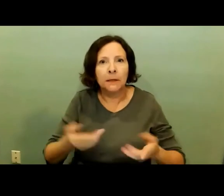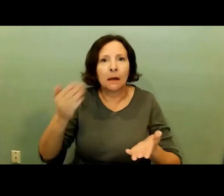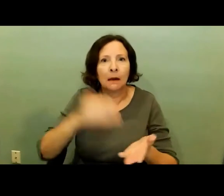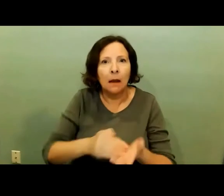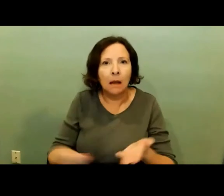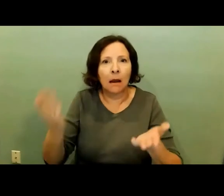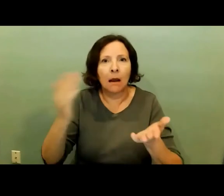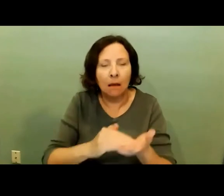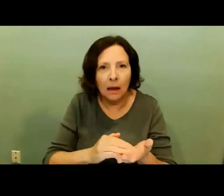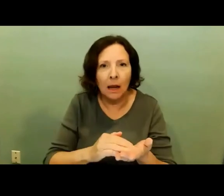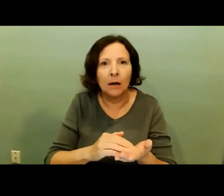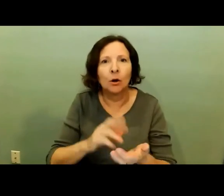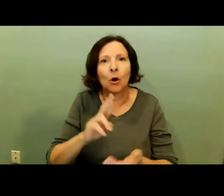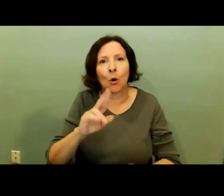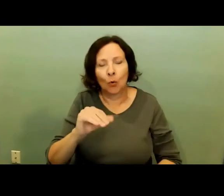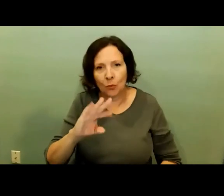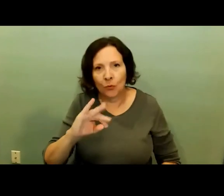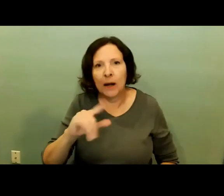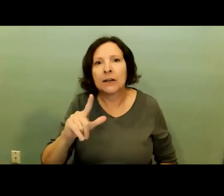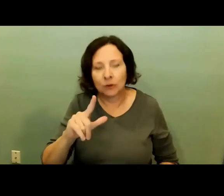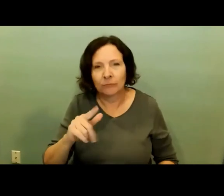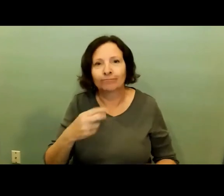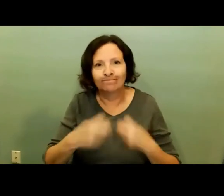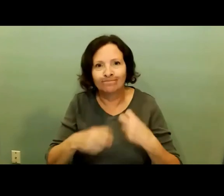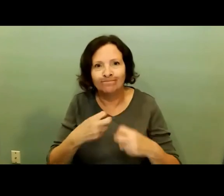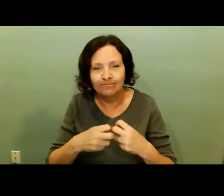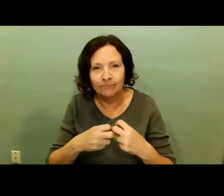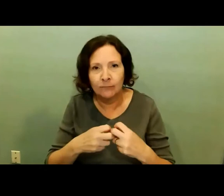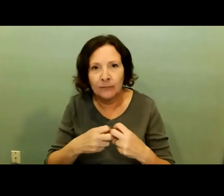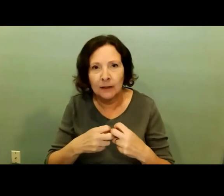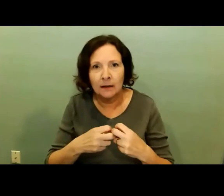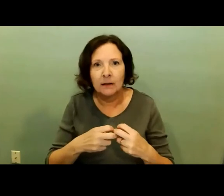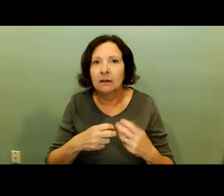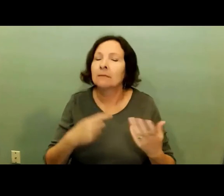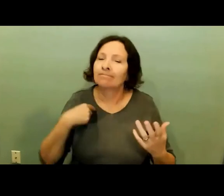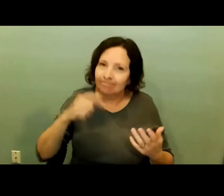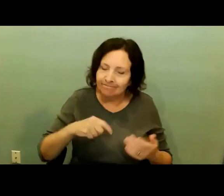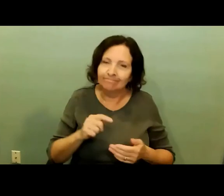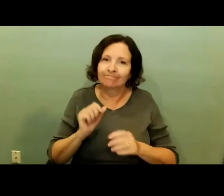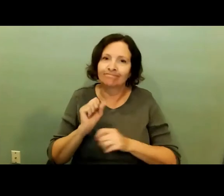And recognition bias is not a reportable discriminatory act